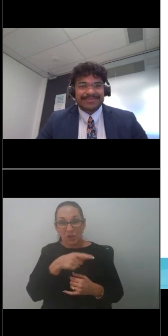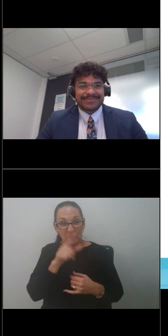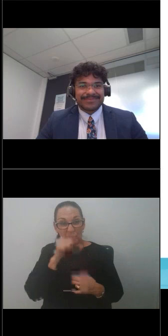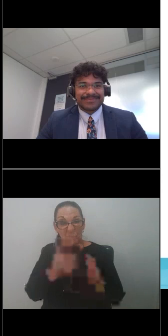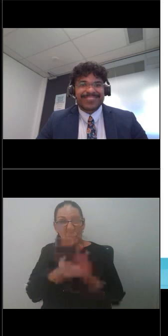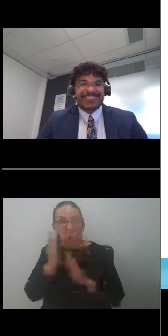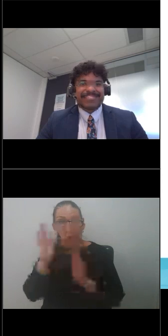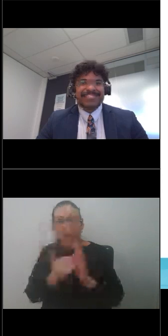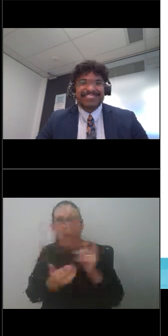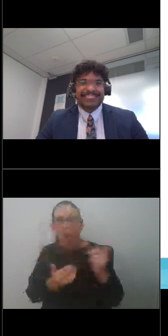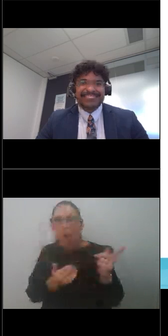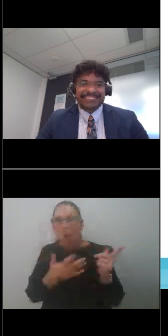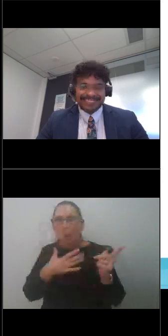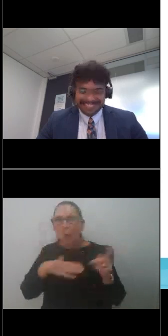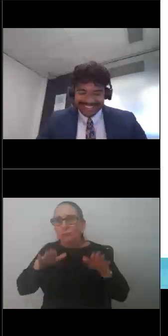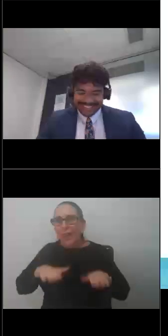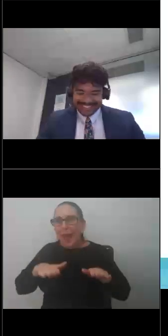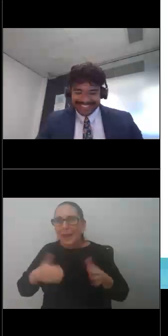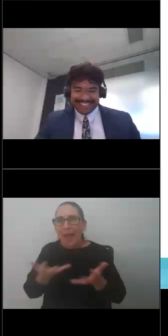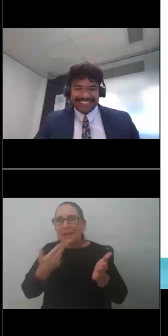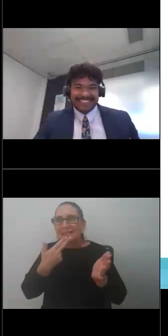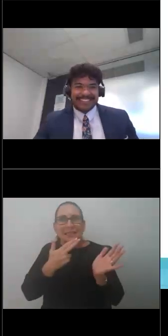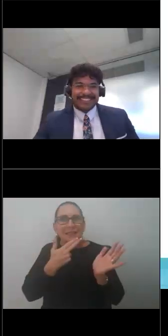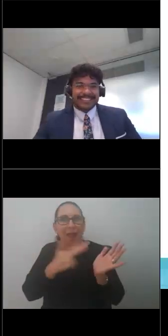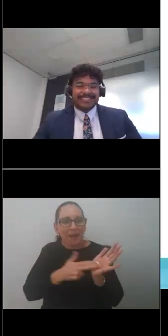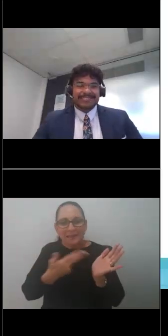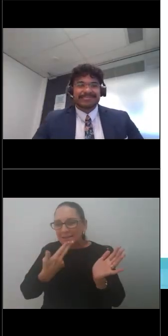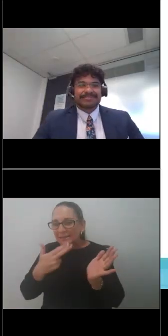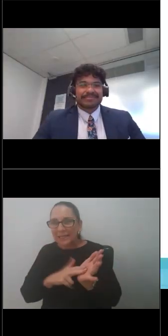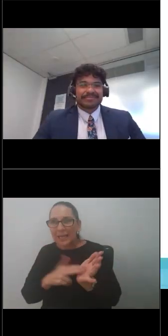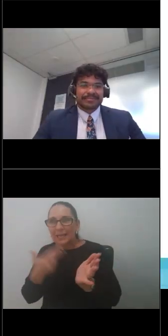it's like yeah know and because I give court documents you know that I've deidentified and